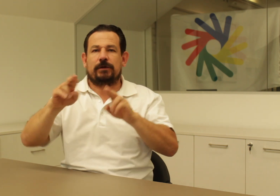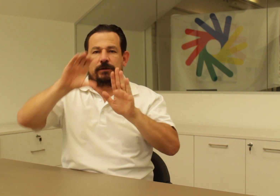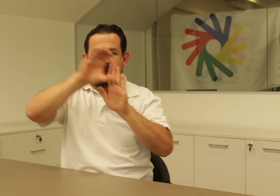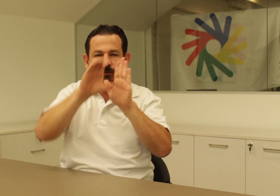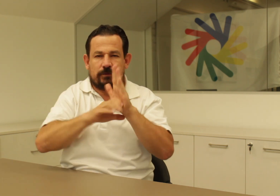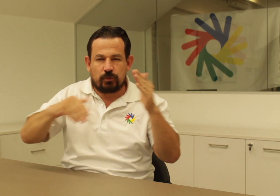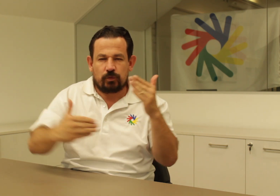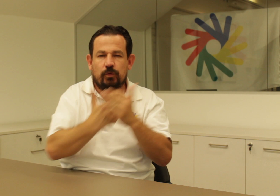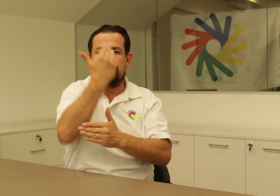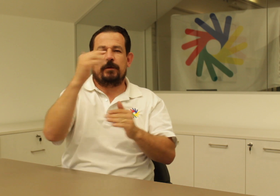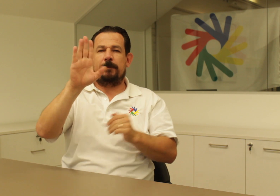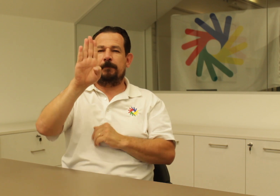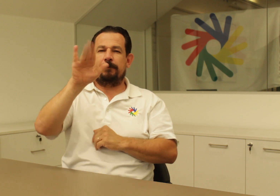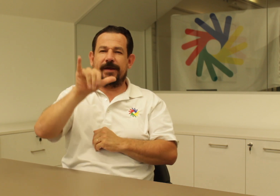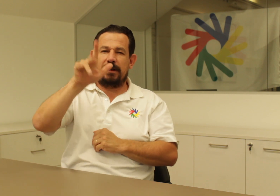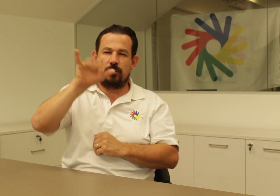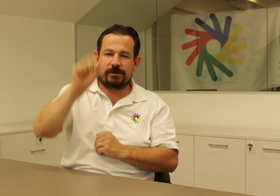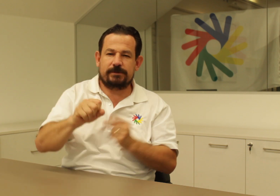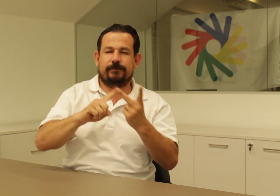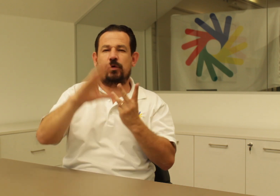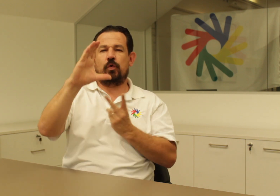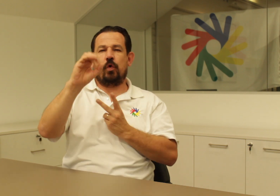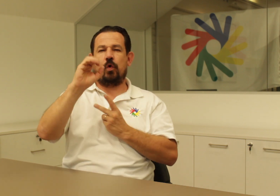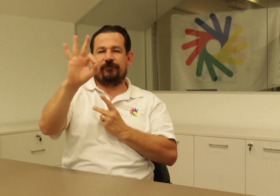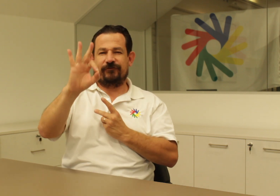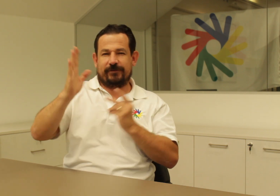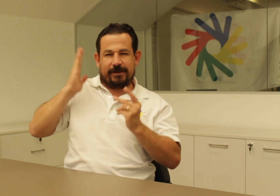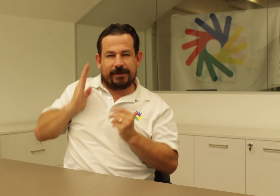With the new Constitution and Bylaws, COF, these important documents